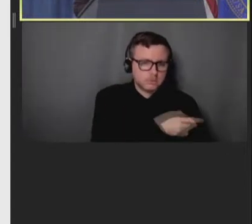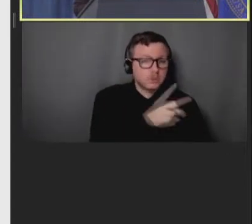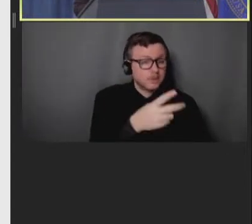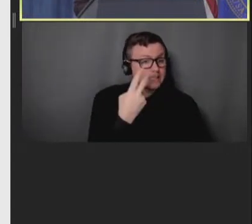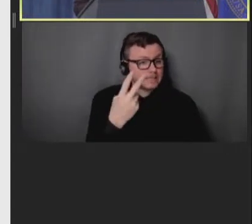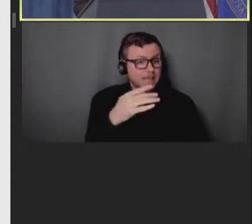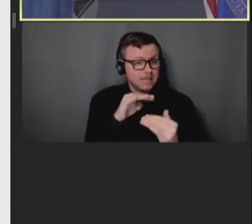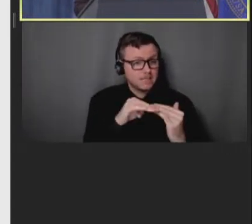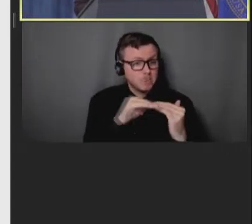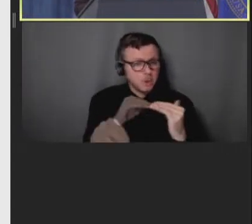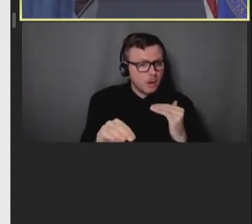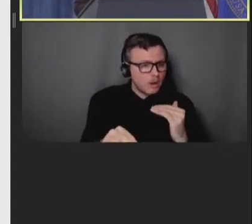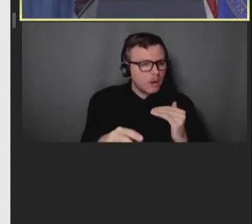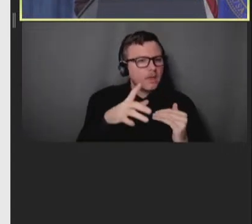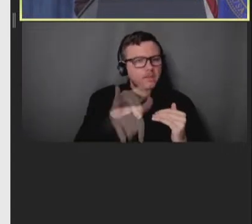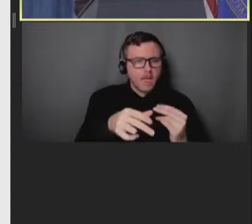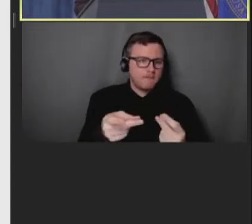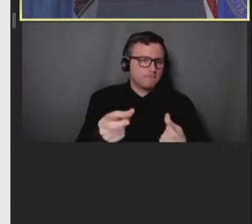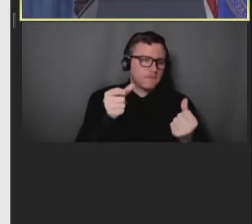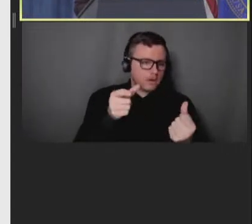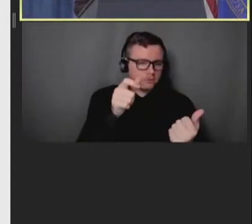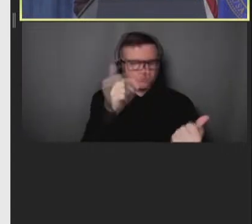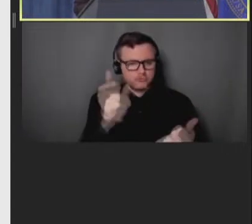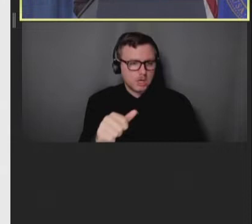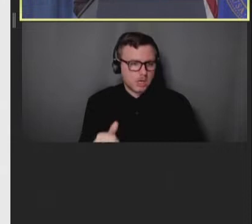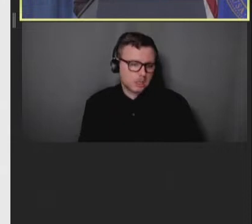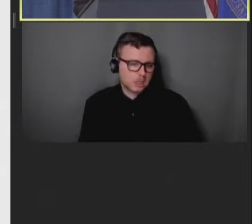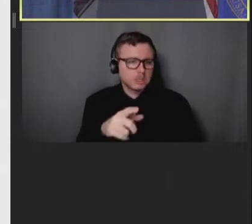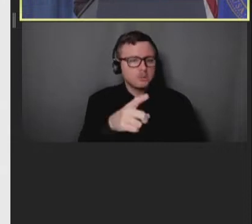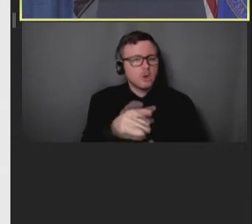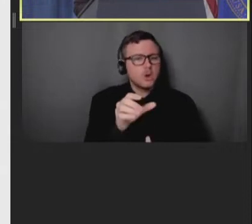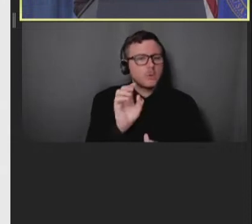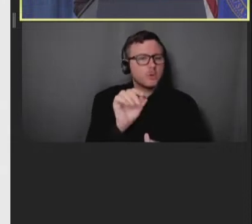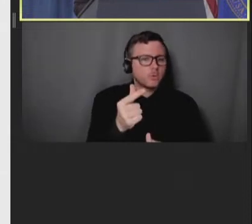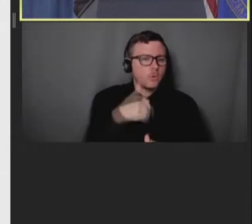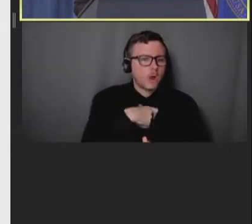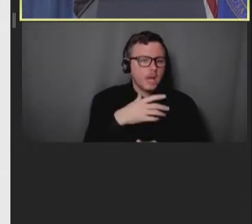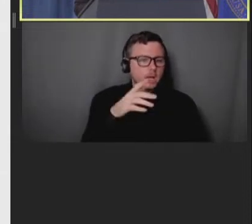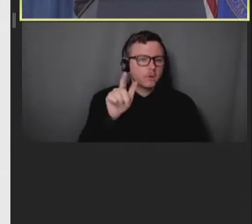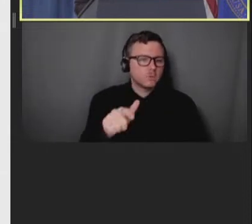that aggressive decay in the Omron neutralizing antibodies by day 91, but then it stabilizes,